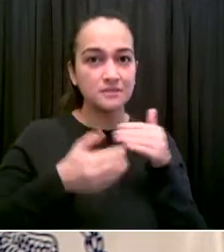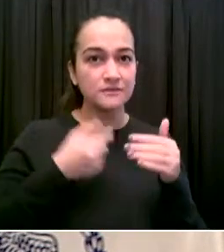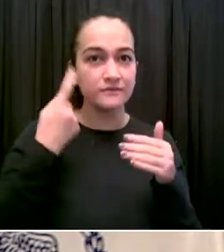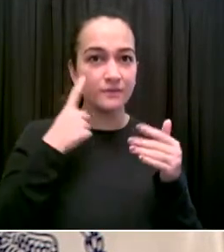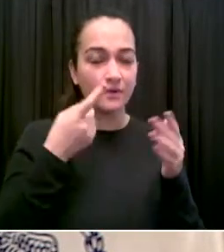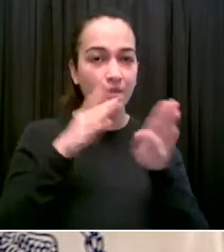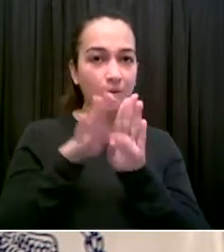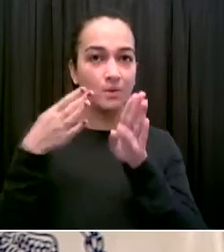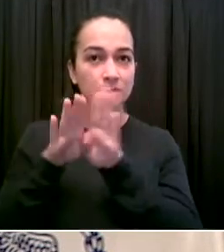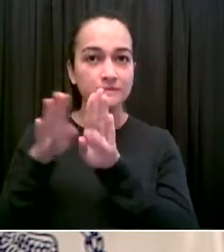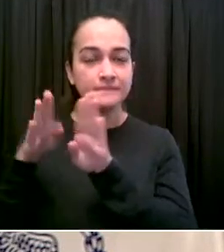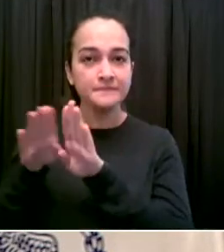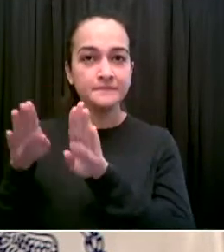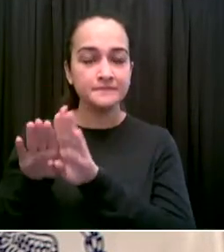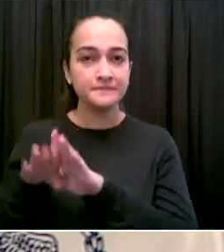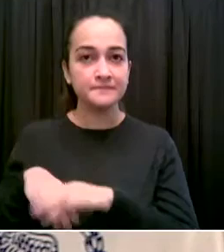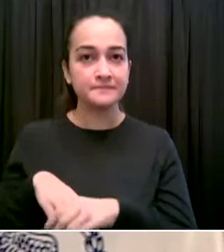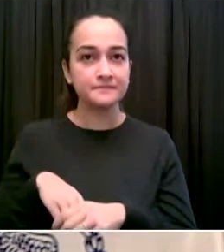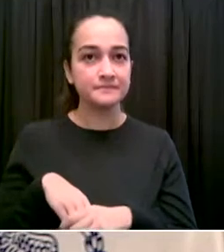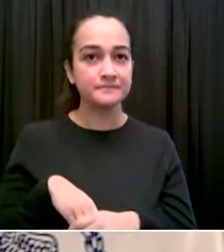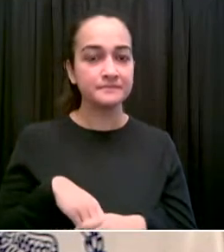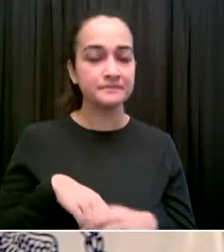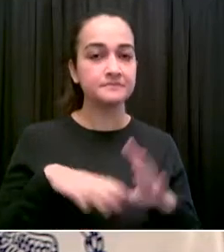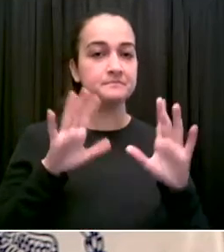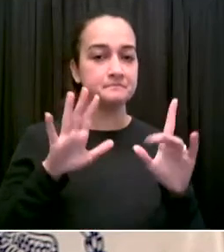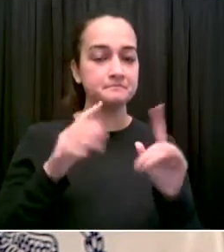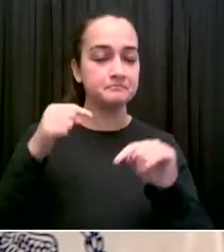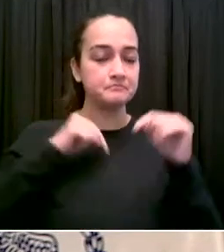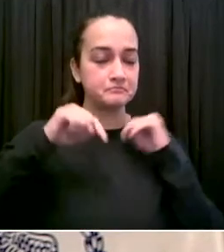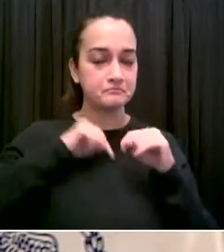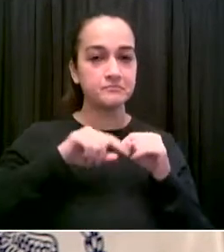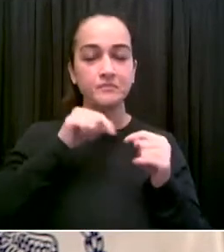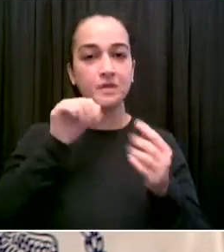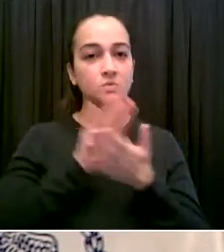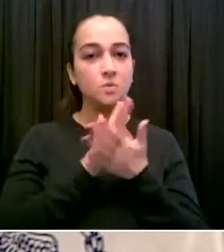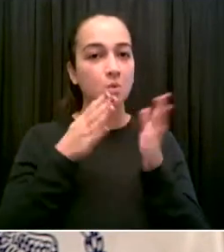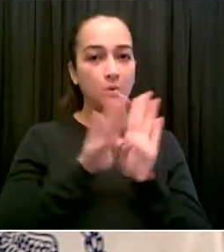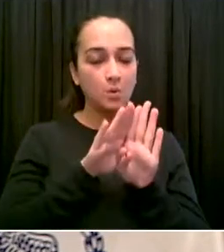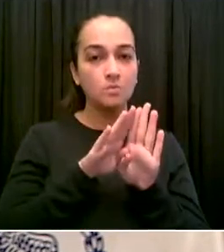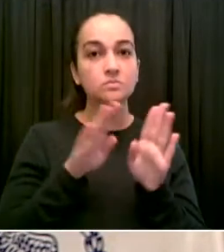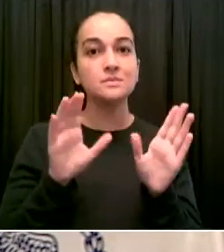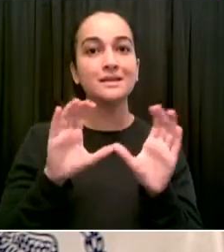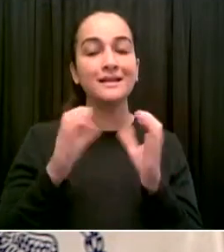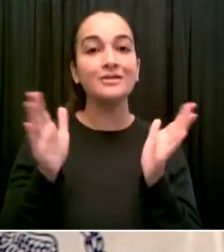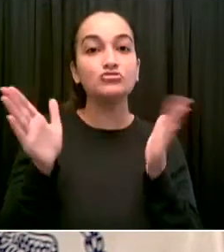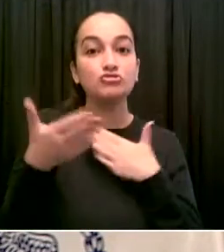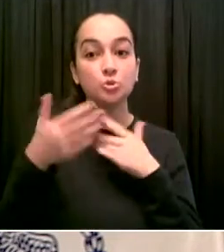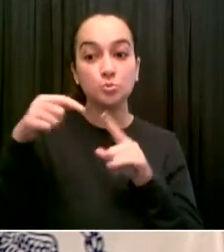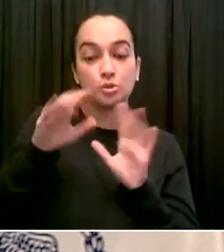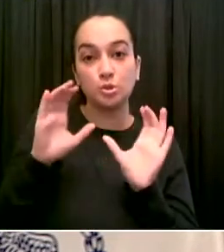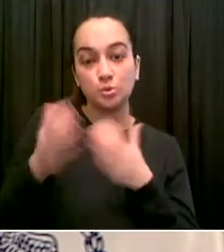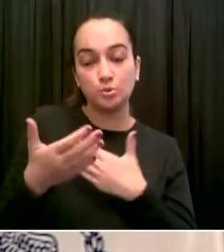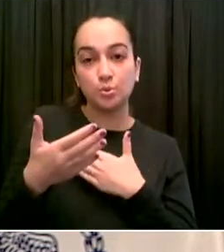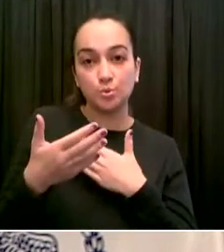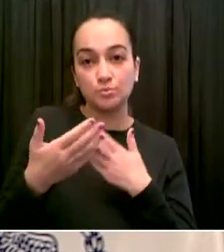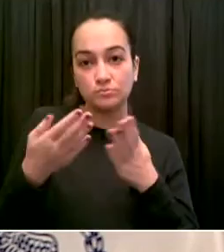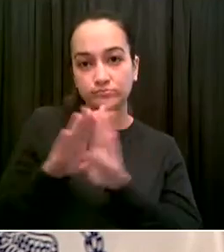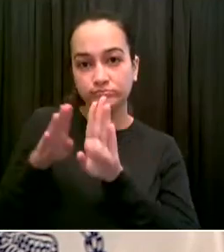CLOSING AFTER POSITIVE CASES HAVE COME .UP FOR NOW, IT IS A FAIRLY SMALL NUMBER OF THE OVERALL NUMBER OF